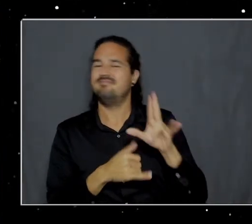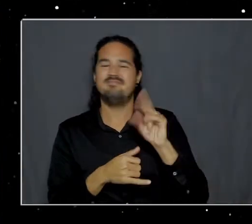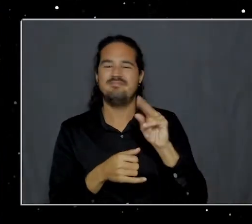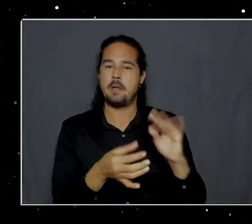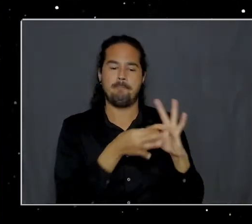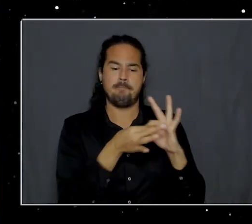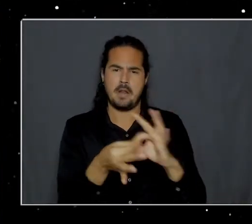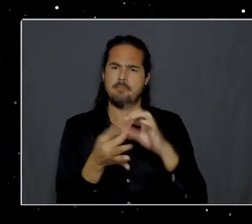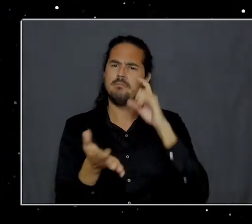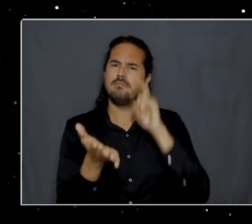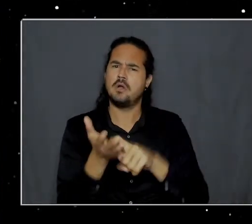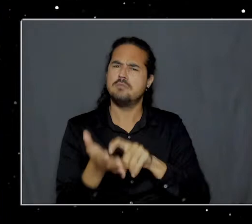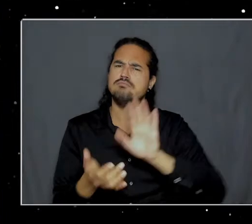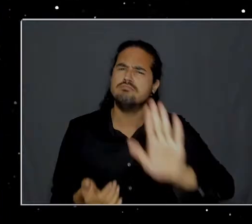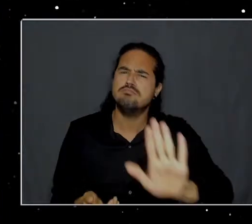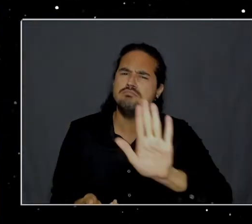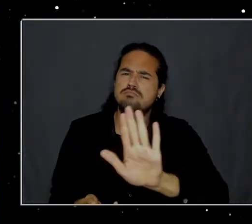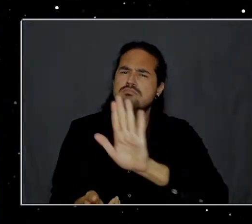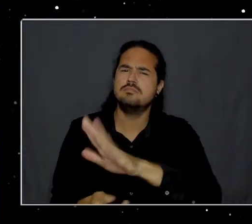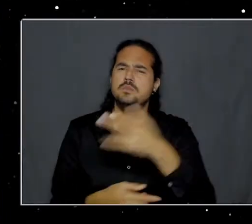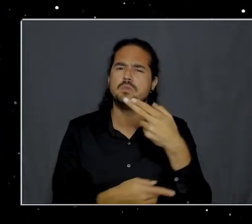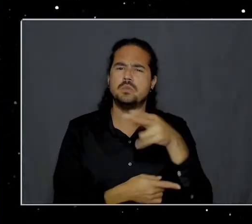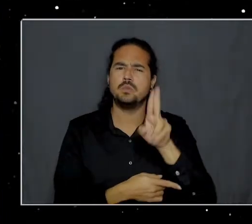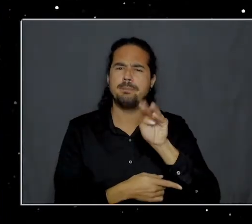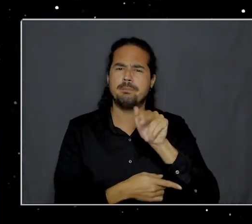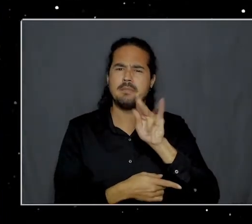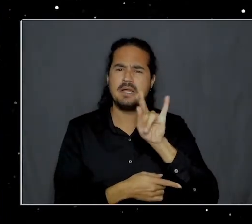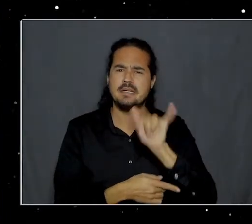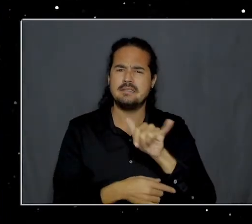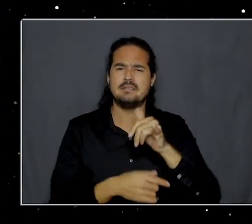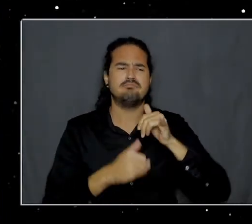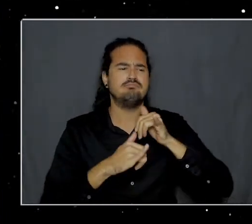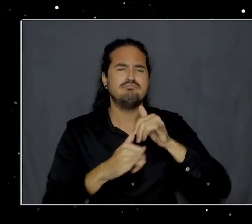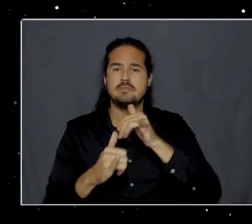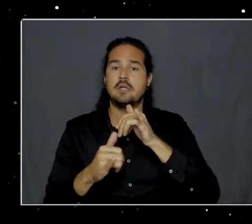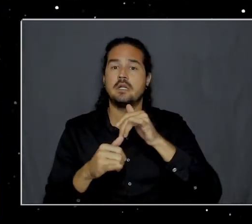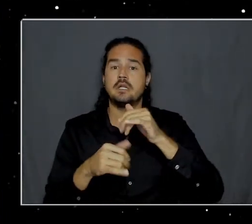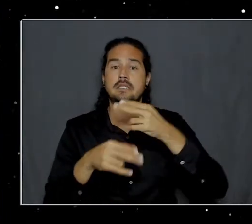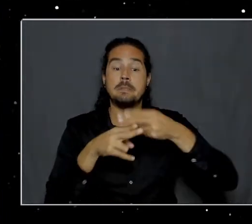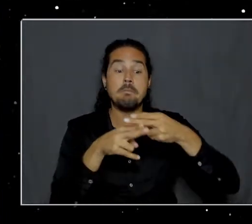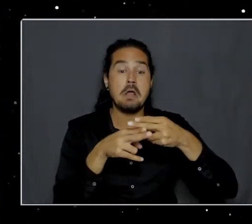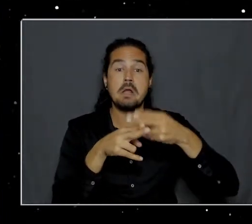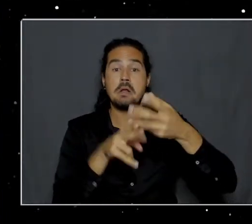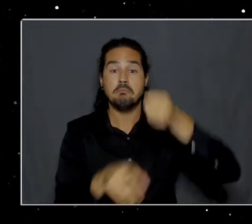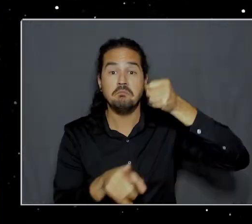PEOPLE'S FULL HUMANITY, UNCONDITIONAL, NOT PROVISIONAL,